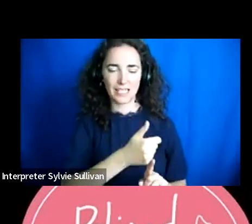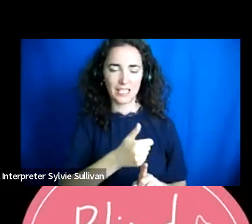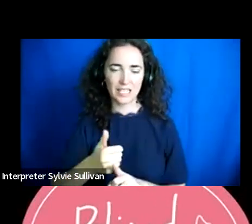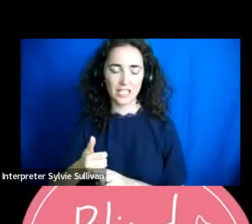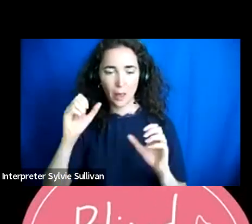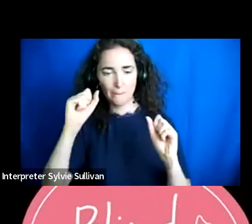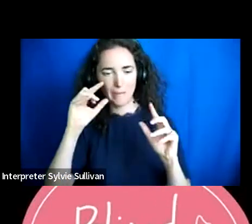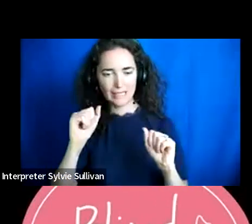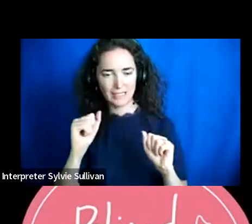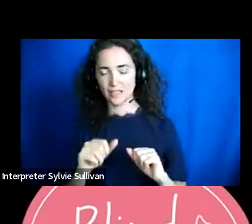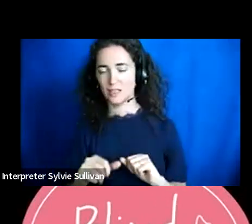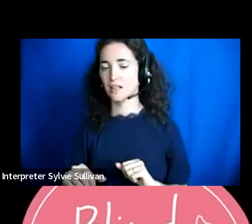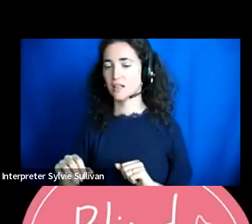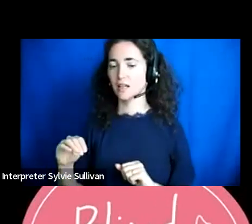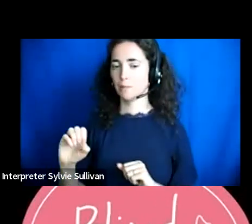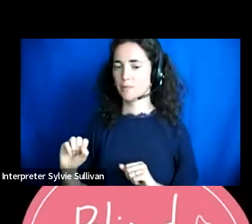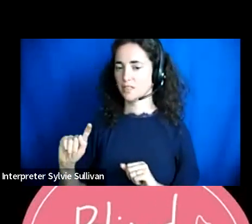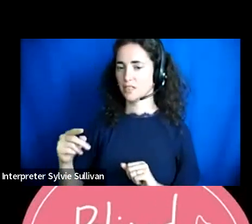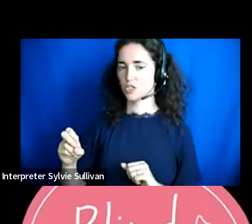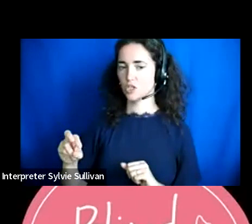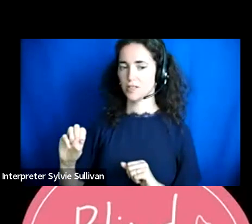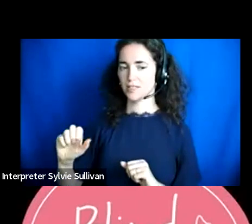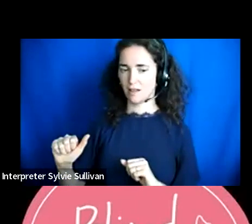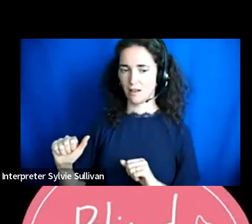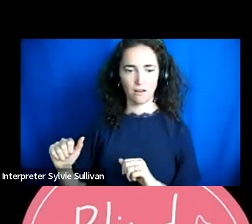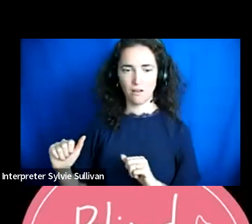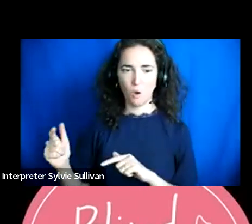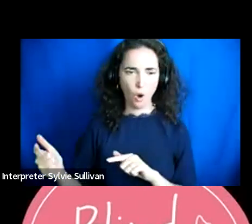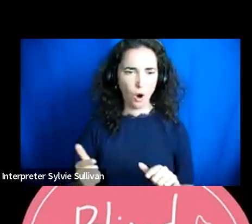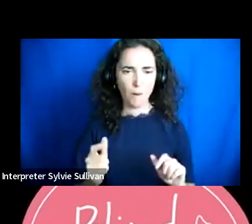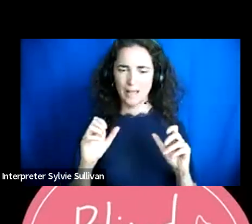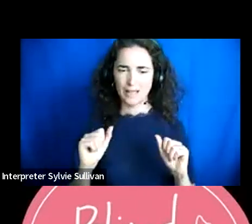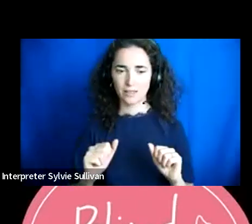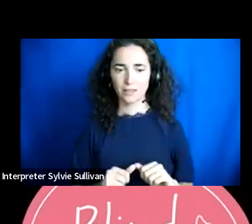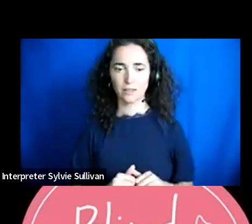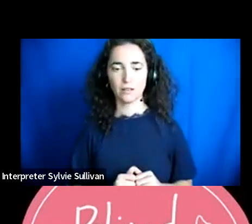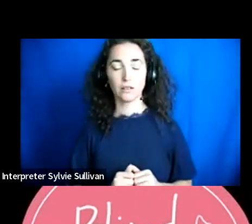amazing with Teresa. everybody. Everybody was amazing. gold ball.